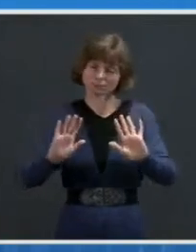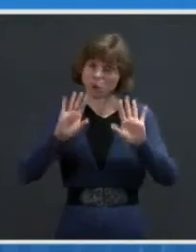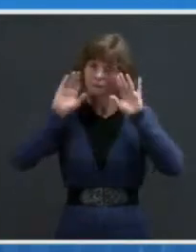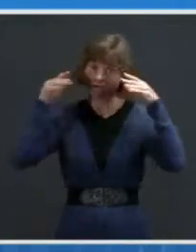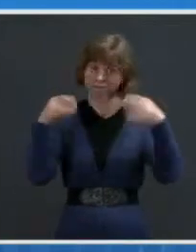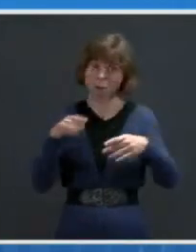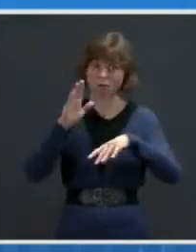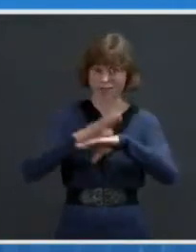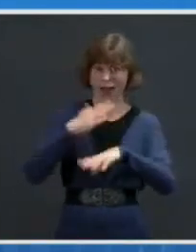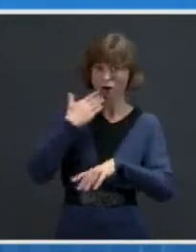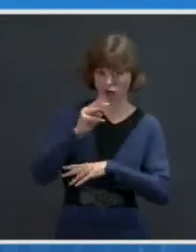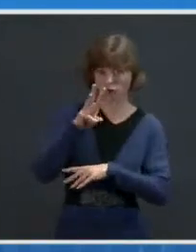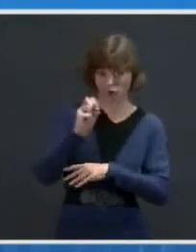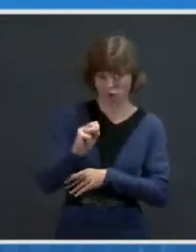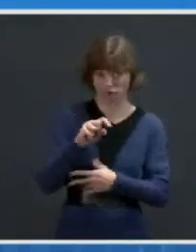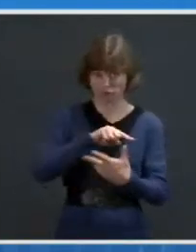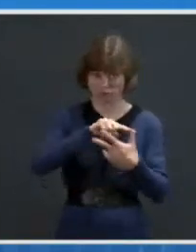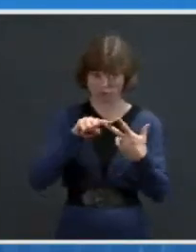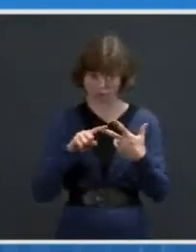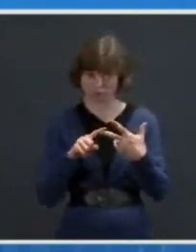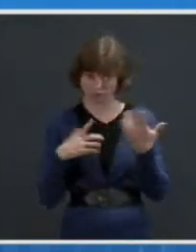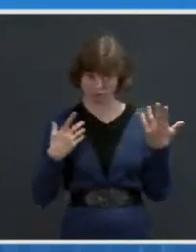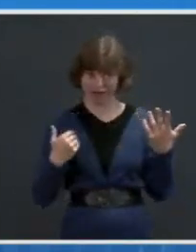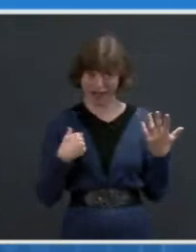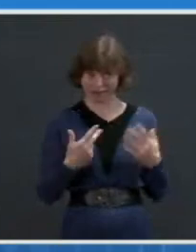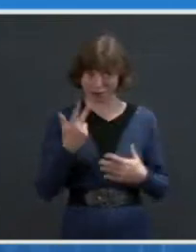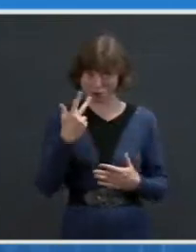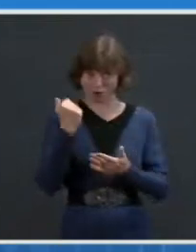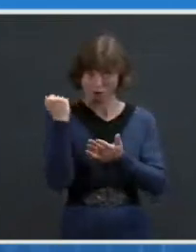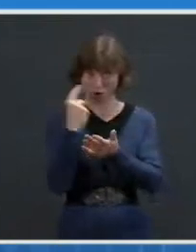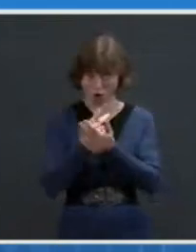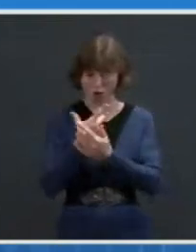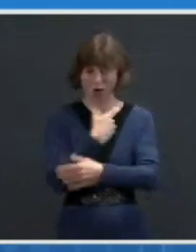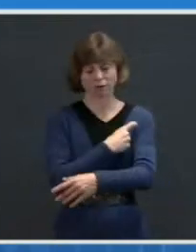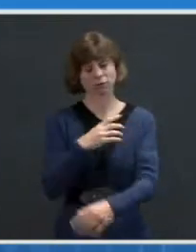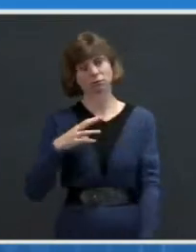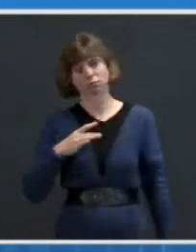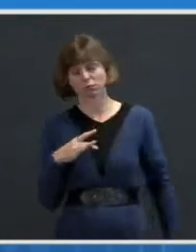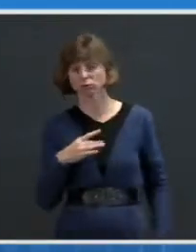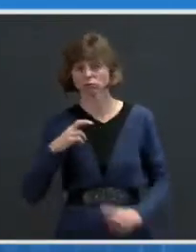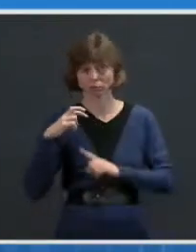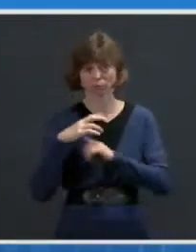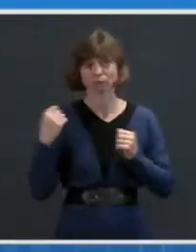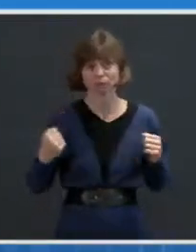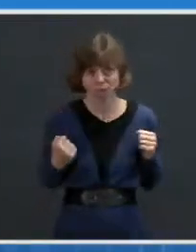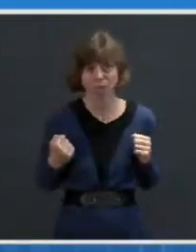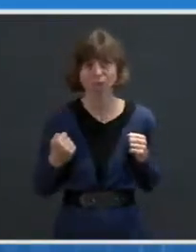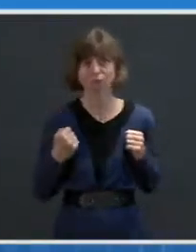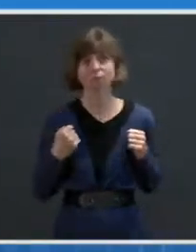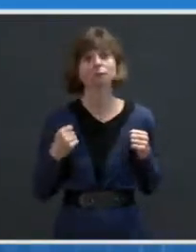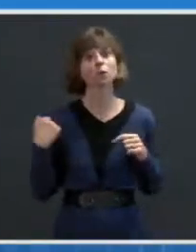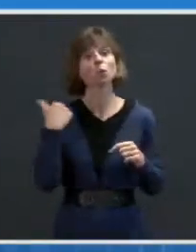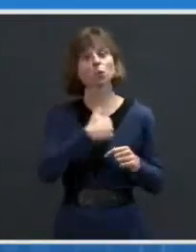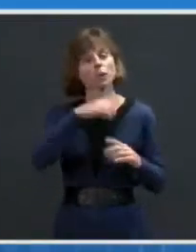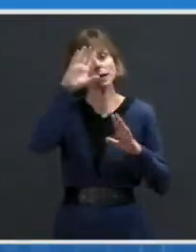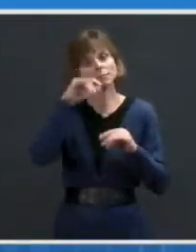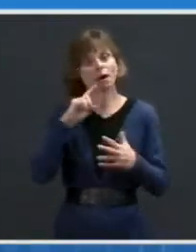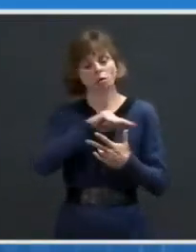YOU KNOW, WE SHOULDN'T LOSE SIGHT OF THE GOOD NEWS THAT WE HAVE.